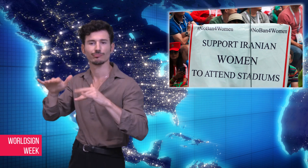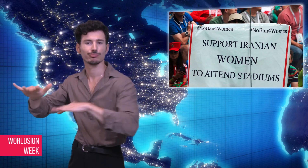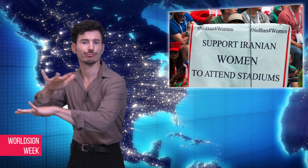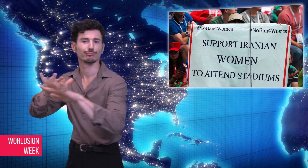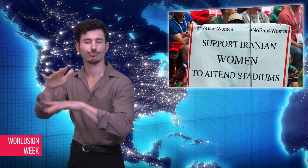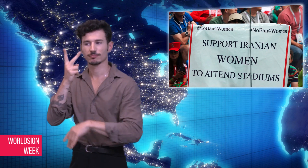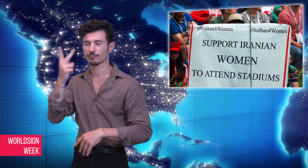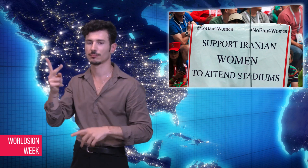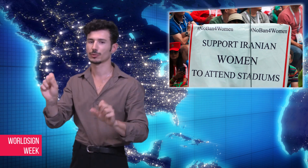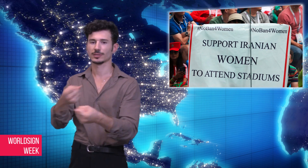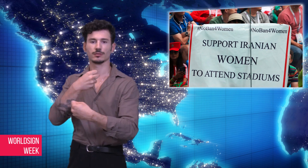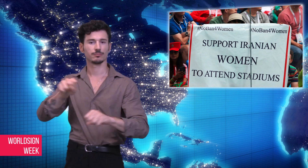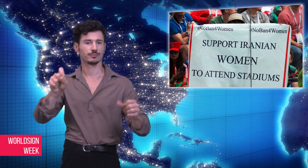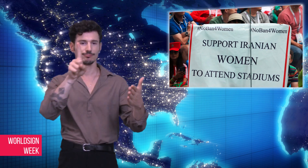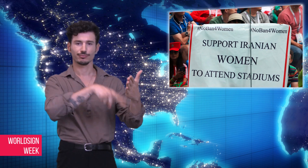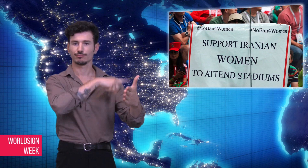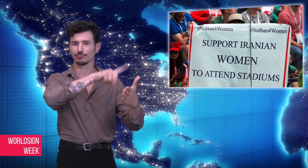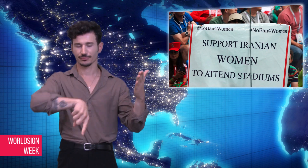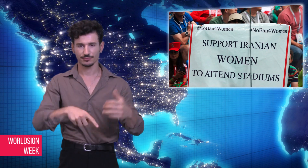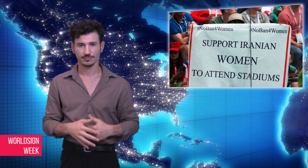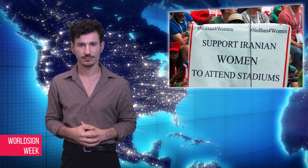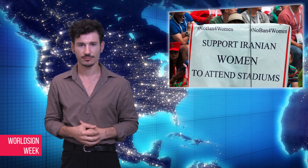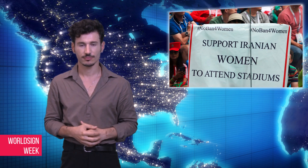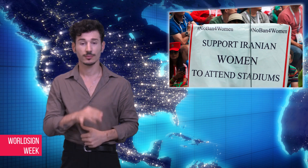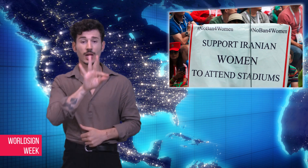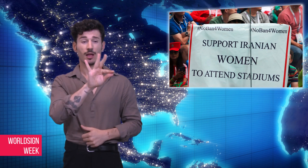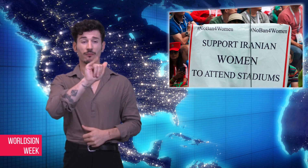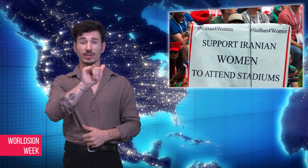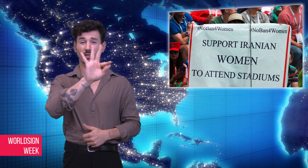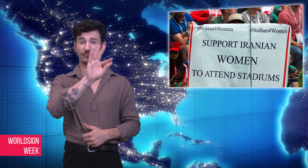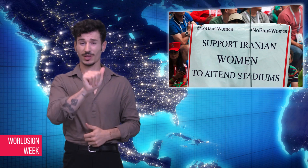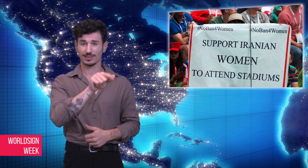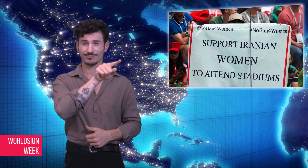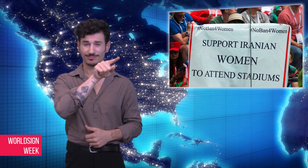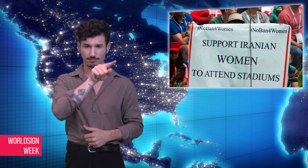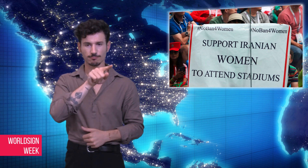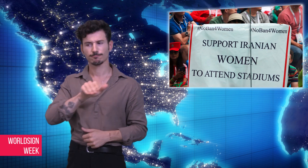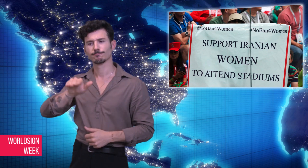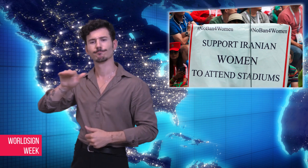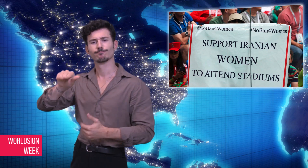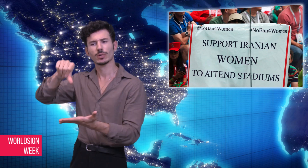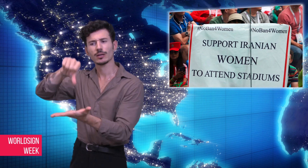games. FIFA is asking Iran to reverse the ban before